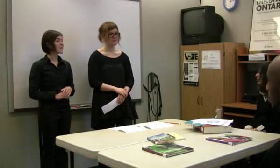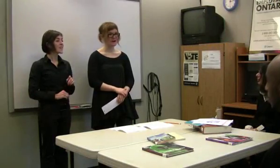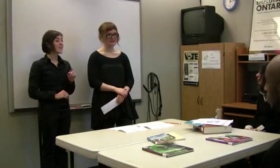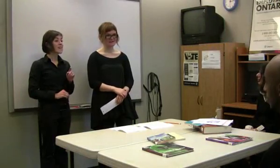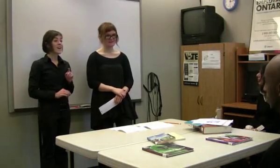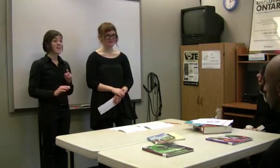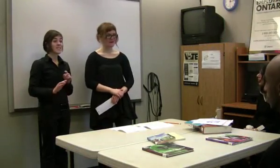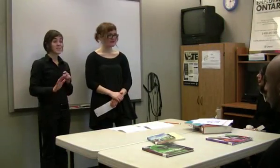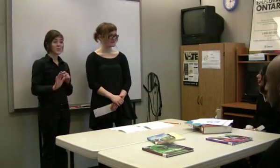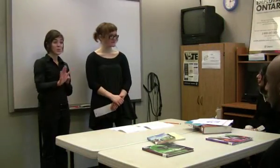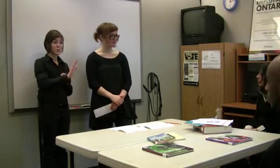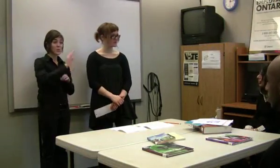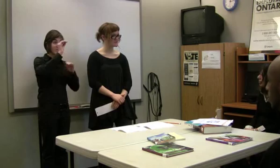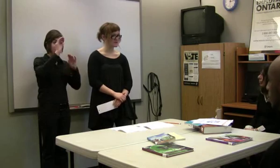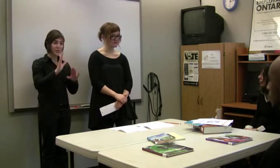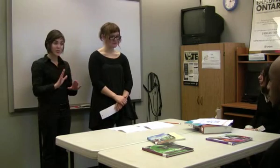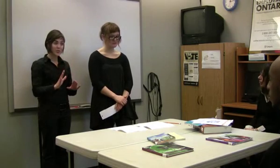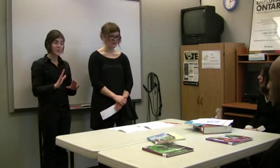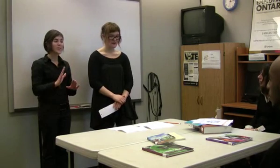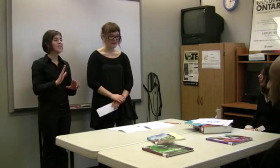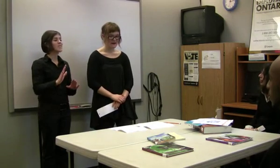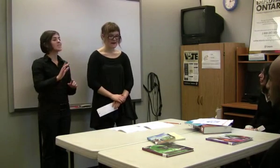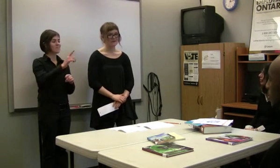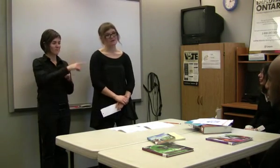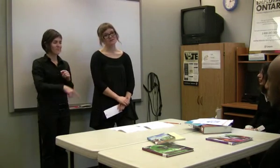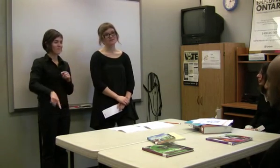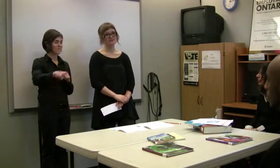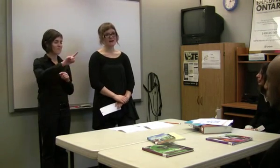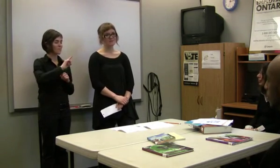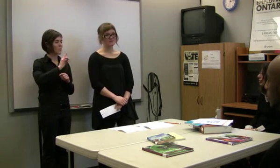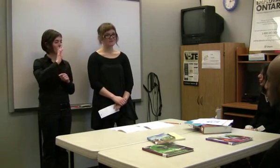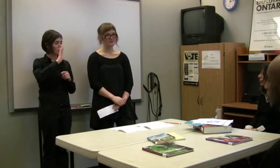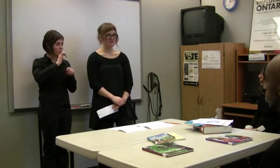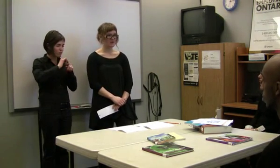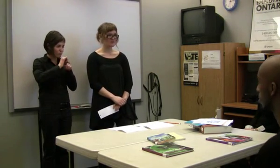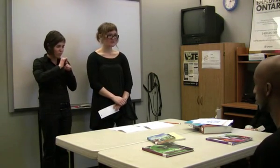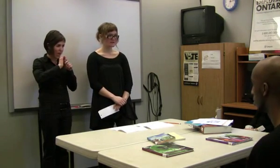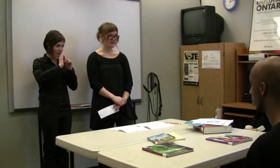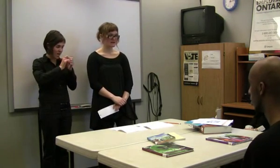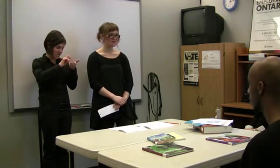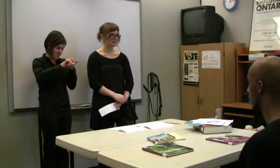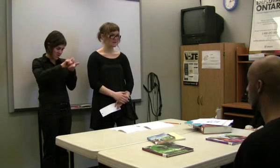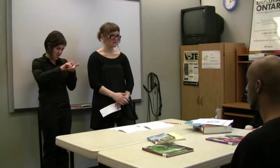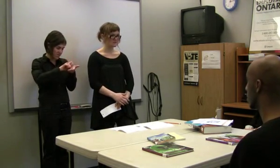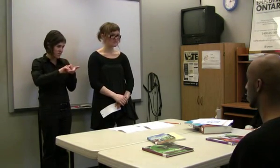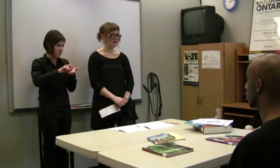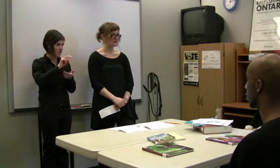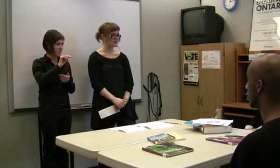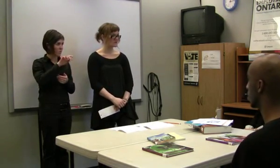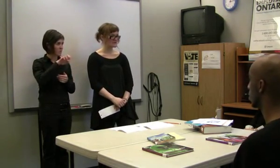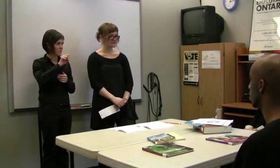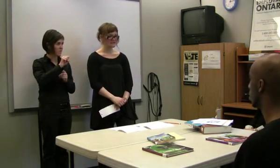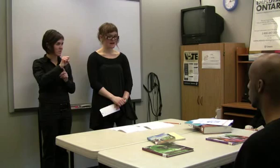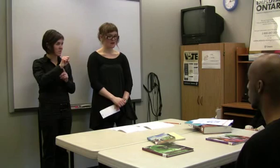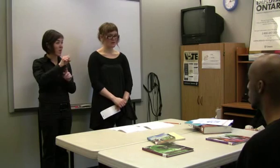Your teacher will be practising writing notes with you.